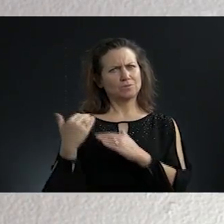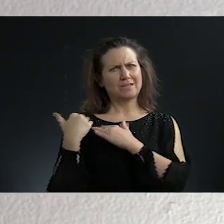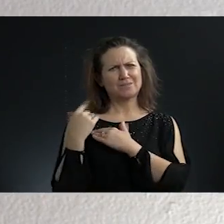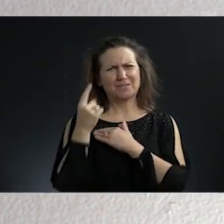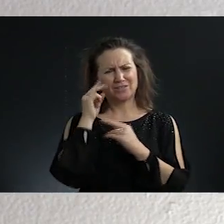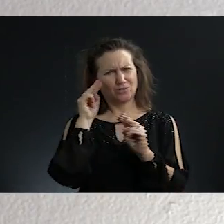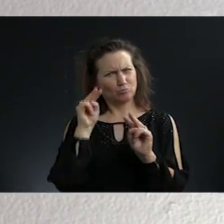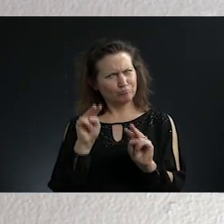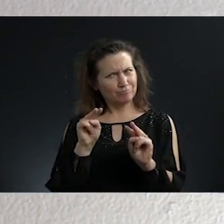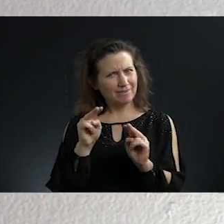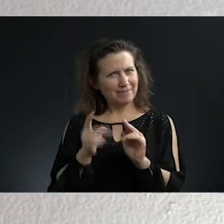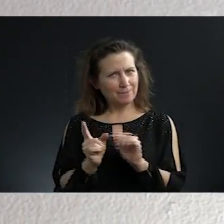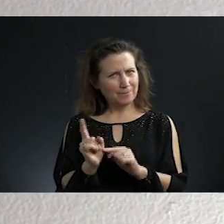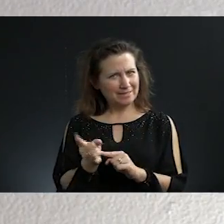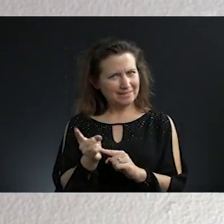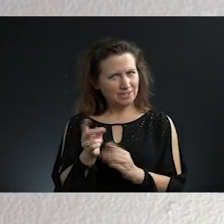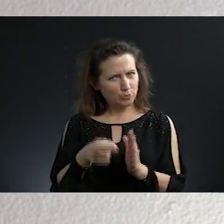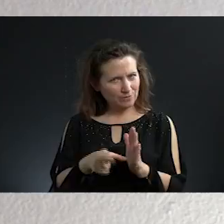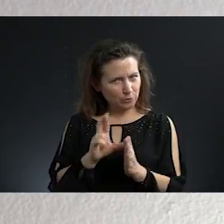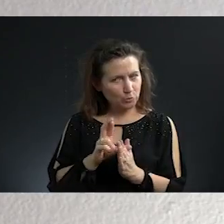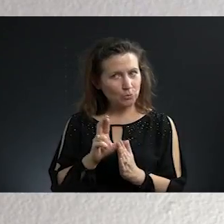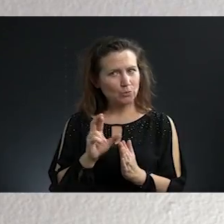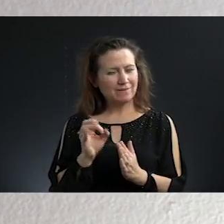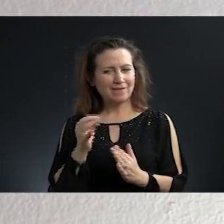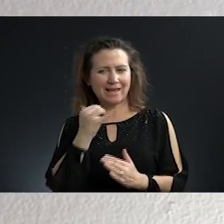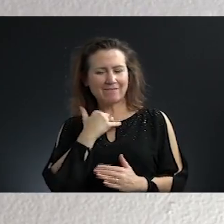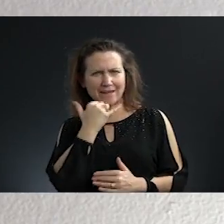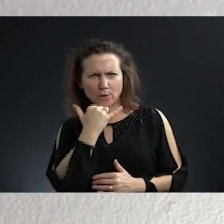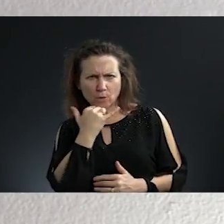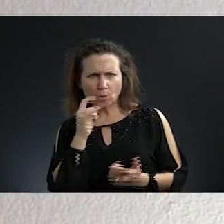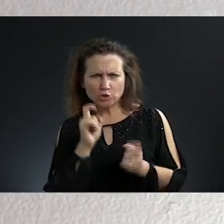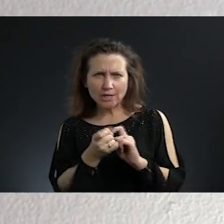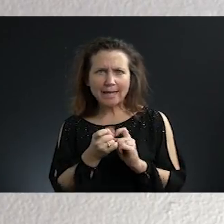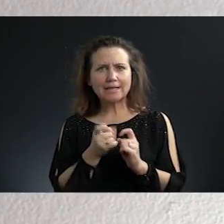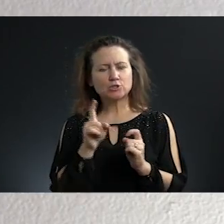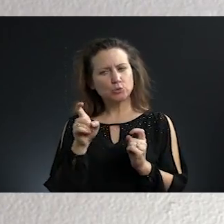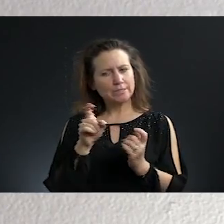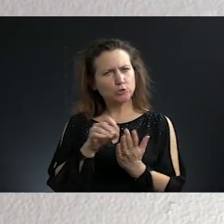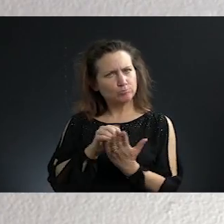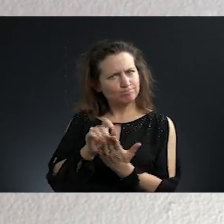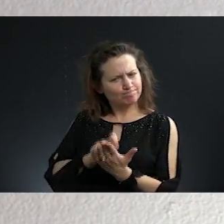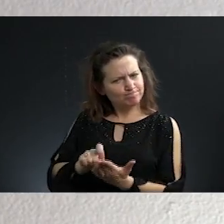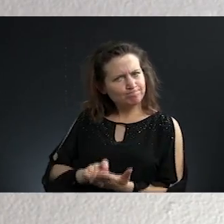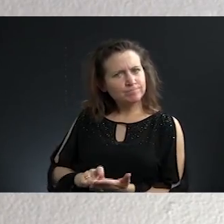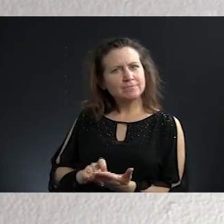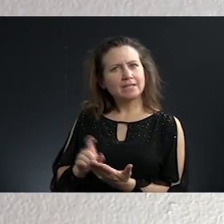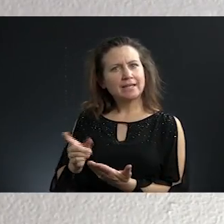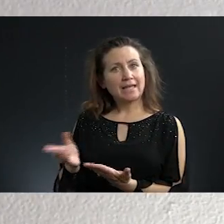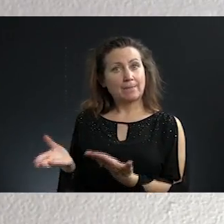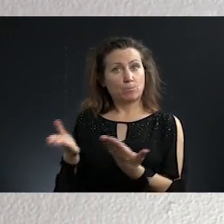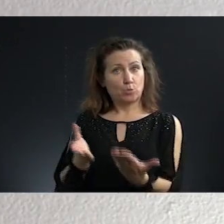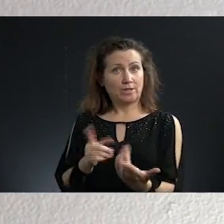Make sure if there are any changes or errors in those minutes that you note the for corrections and bring those to the council meeting